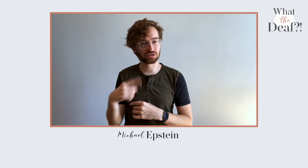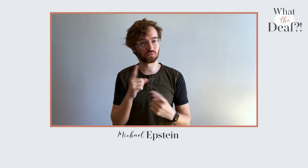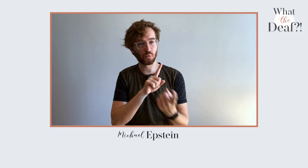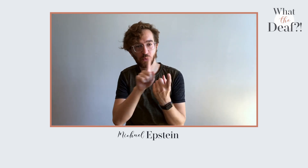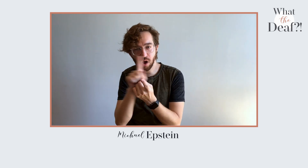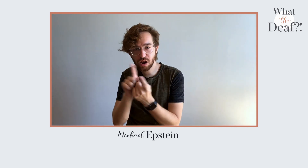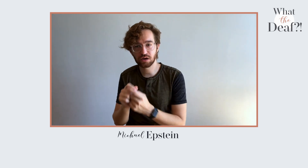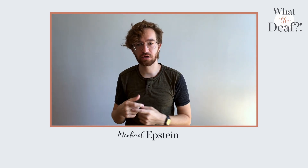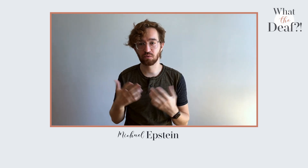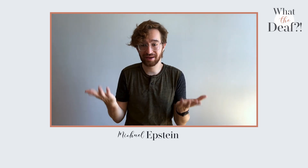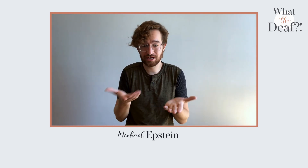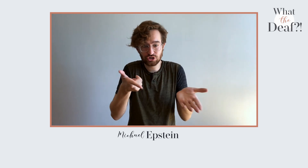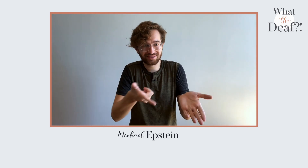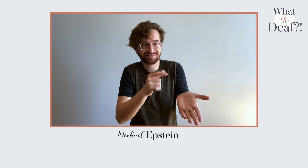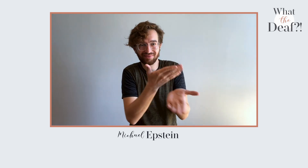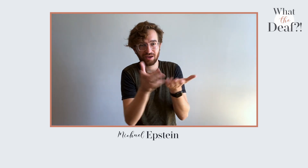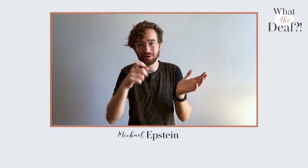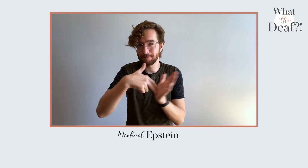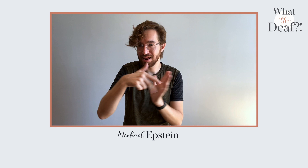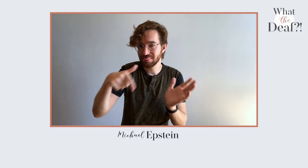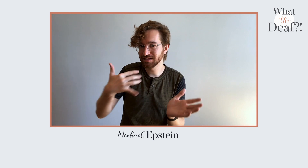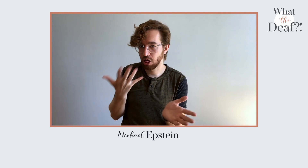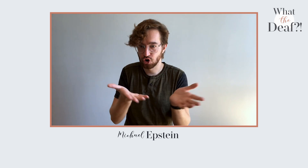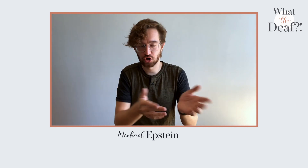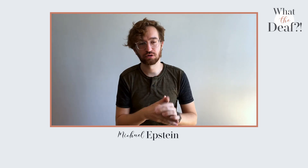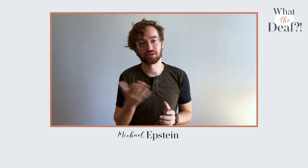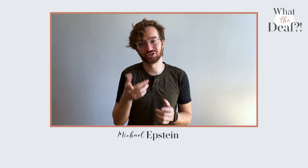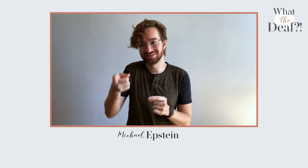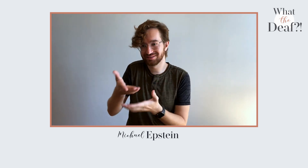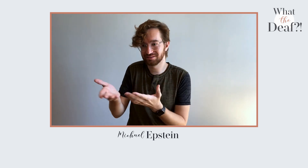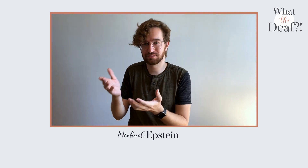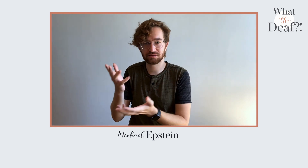maybe working one-on-one. "We need to paint this this color" and the person can go do the job.